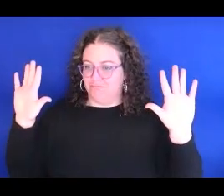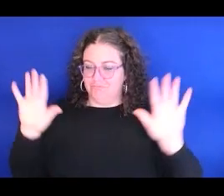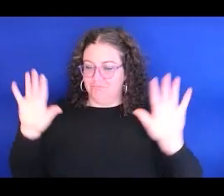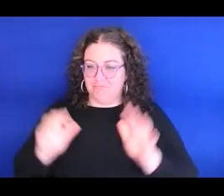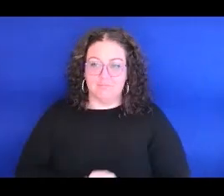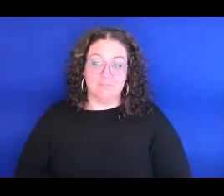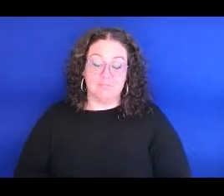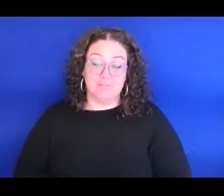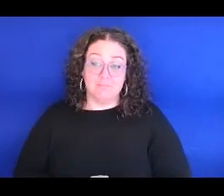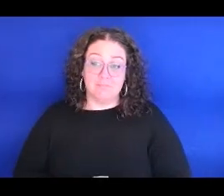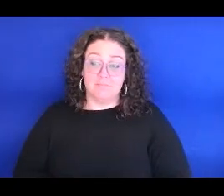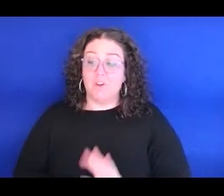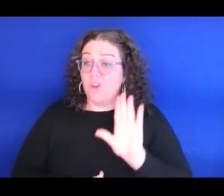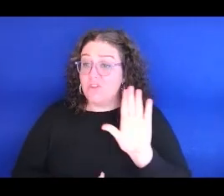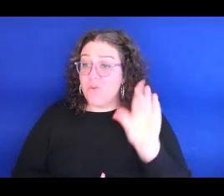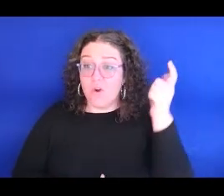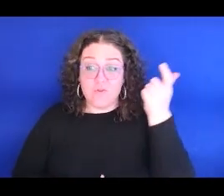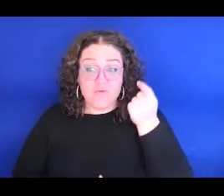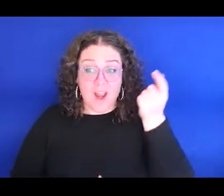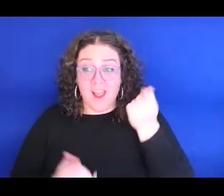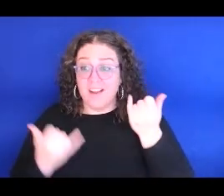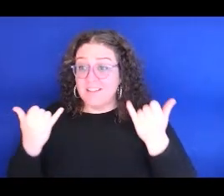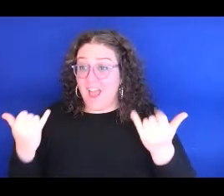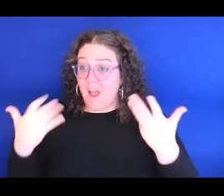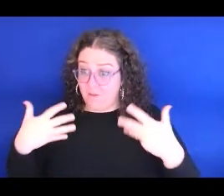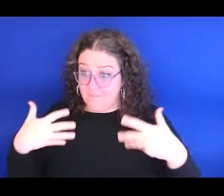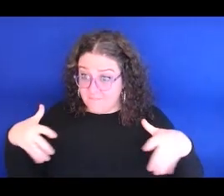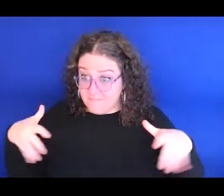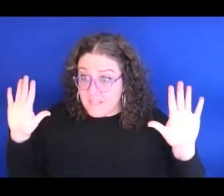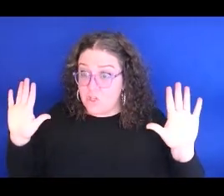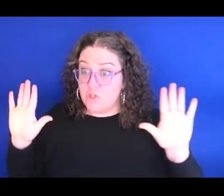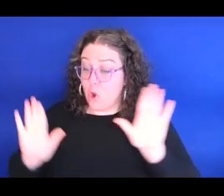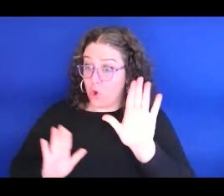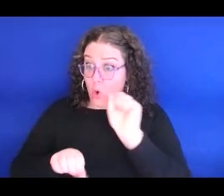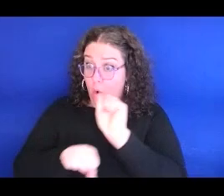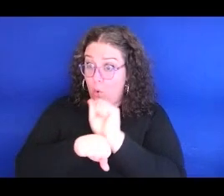Just because your grant ends doesn’t mean your work should disappear.